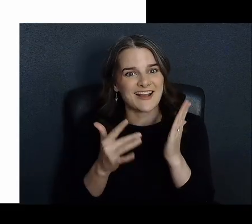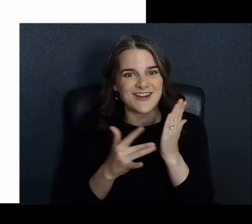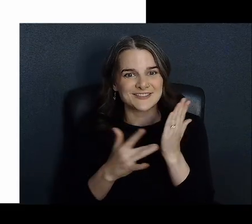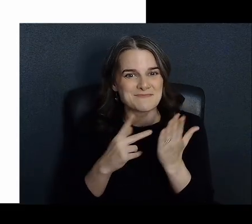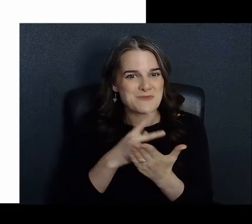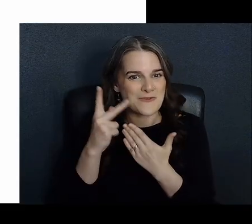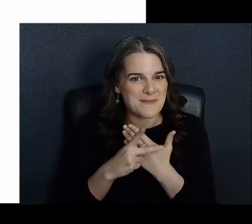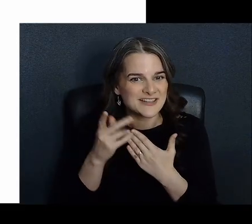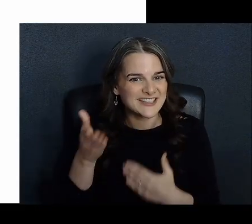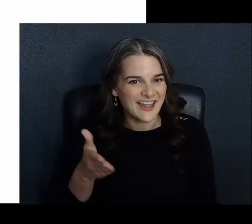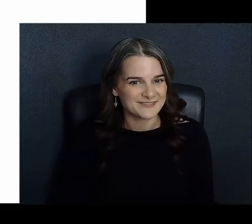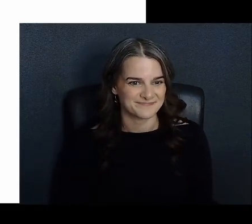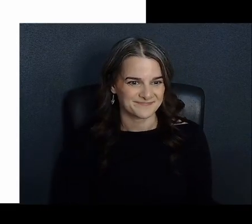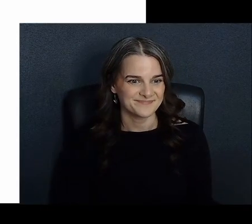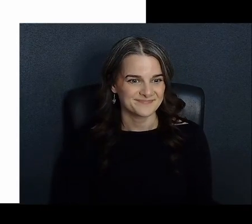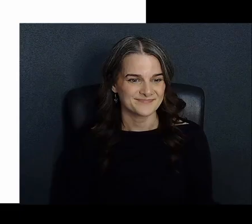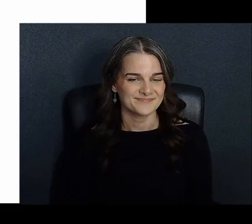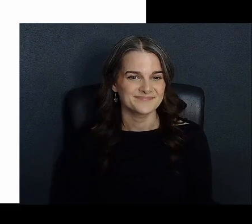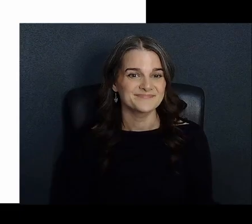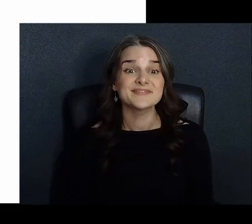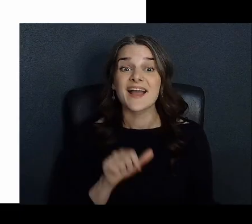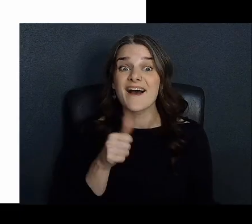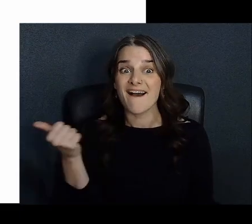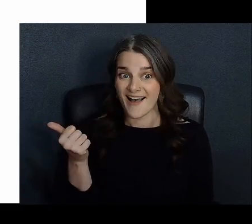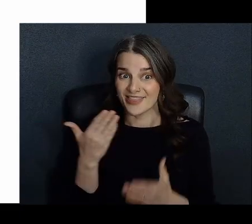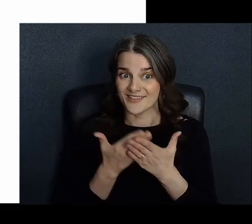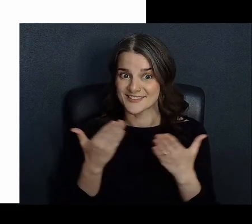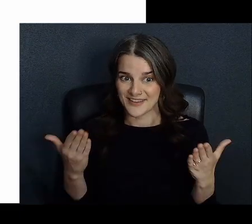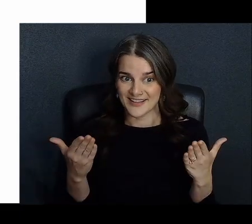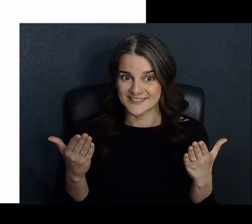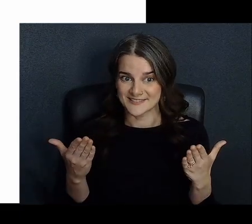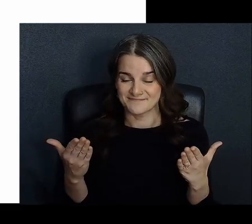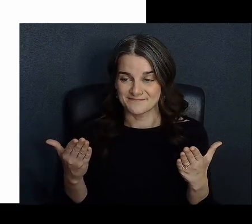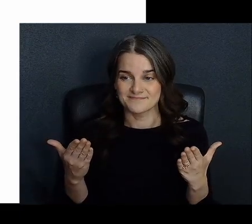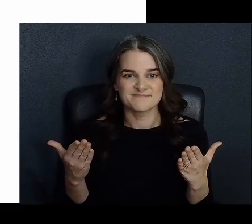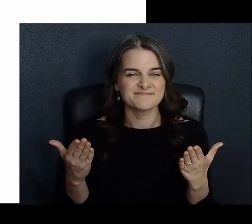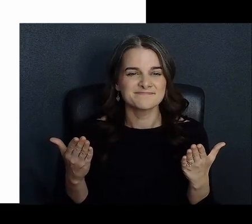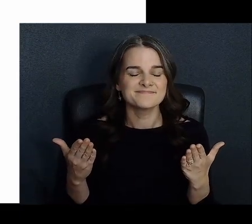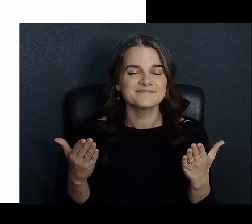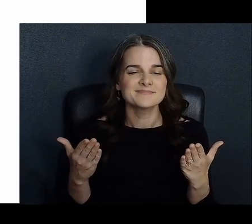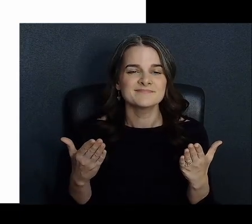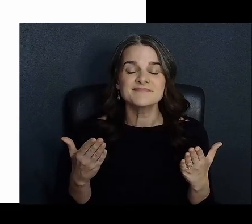The other device that I have is from the library, if I can find it. Yes.